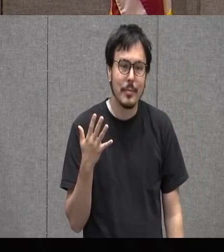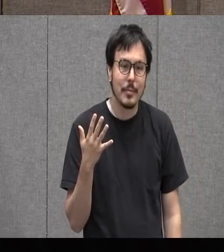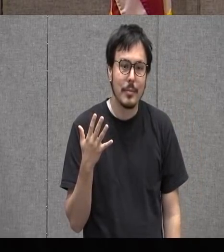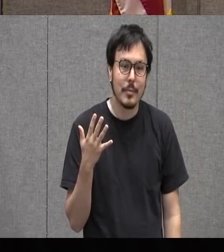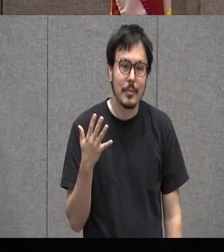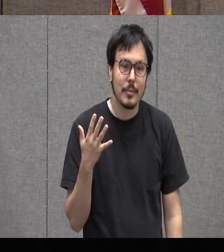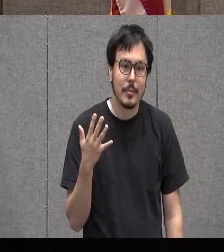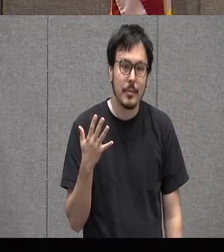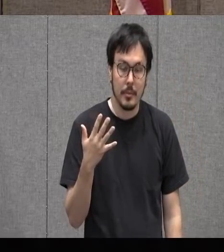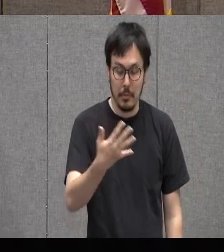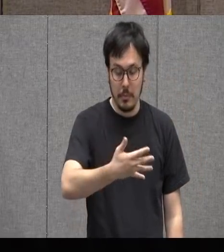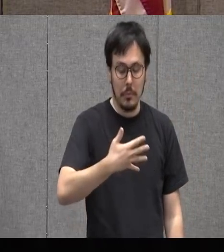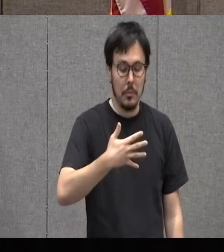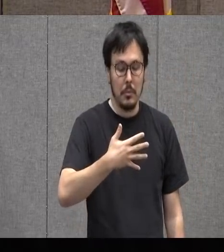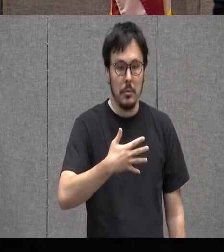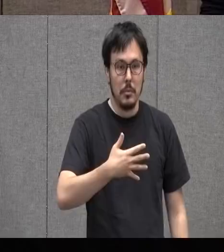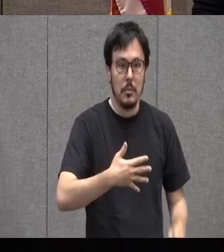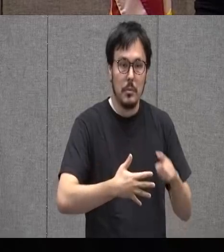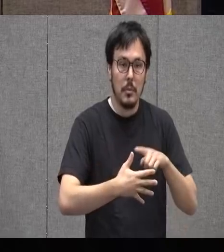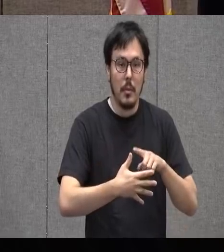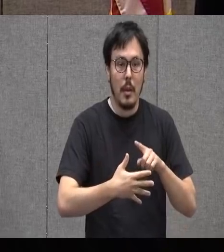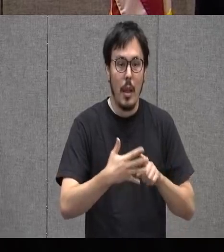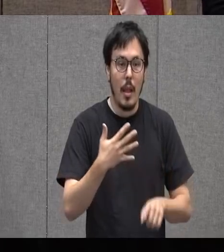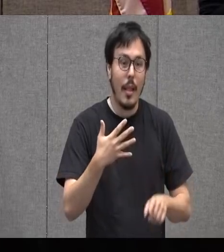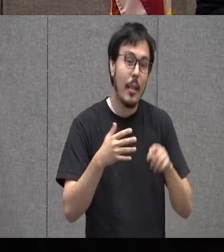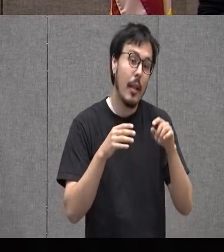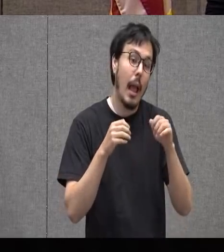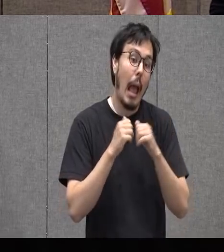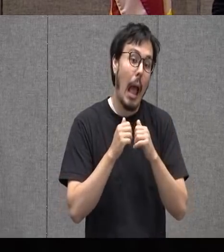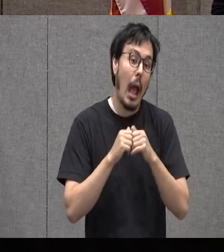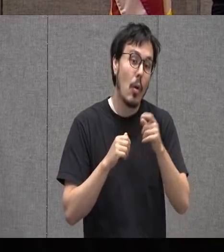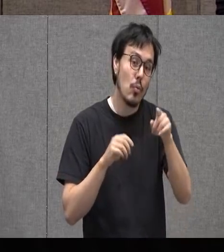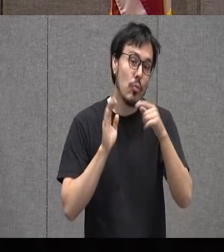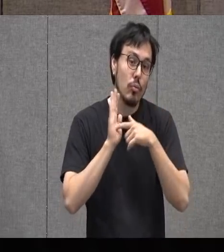So a way to show your learning around combining matter,